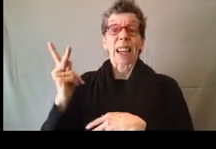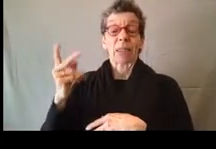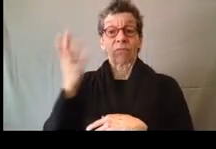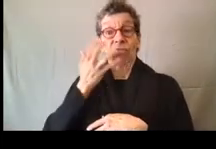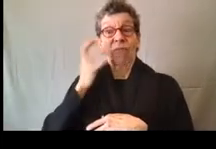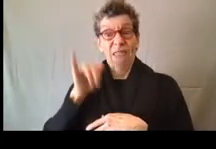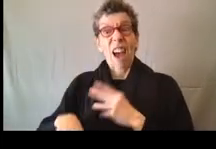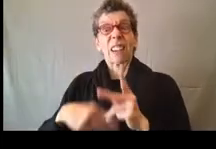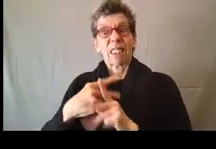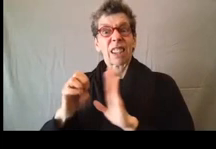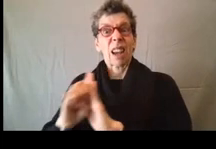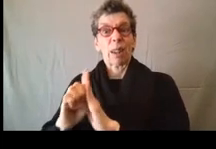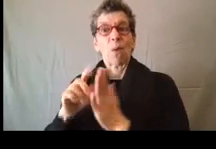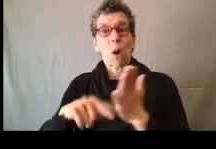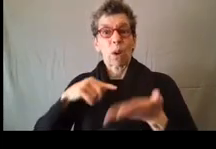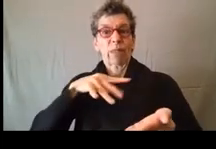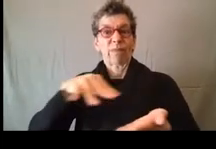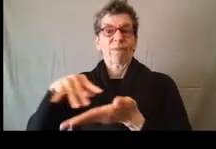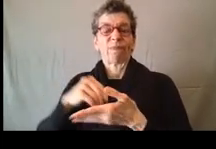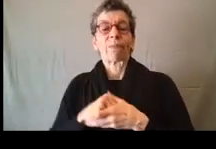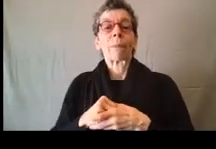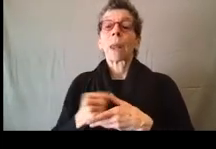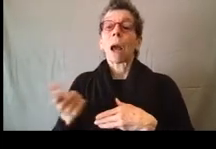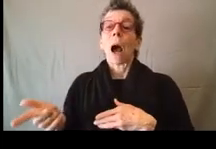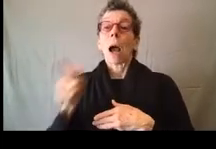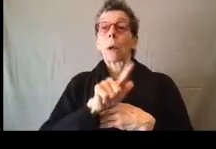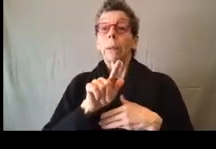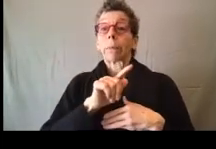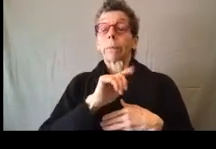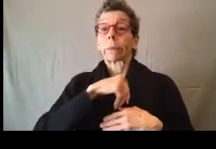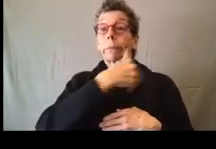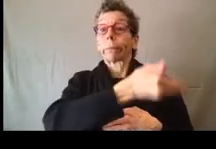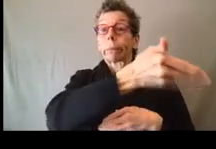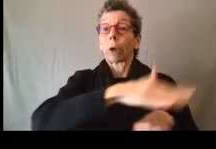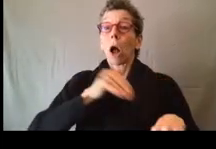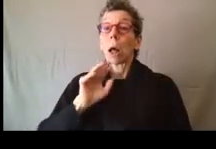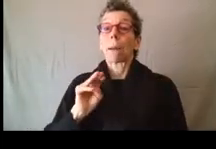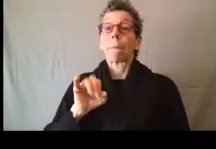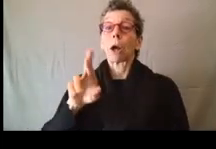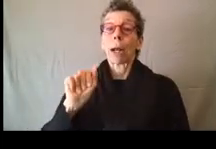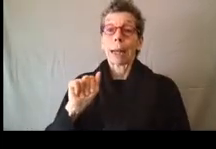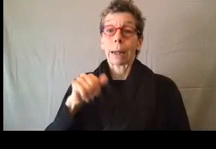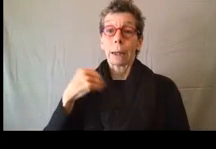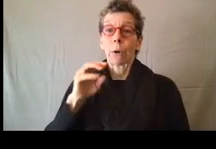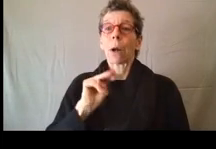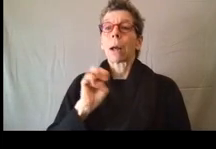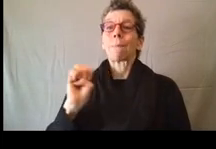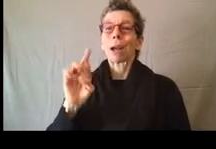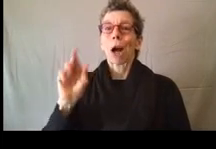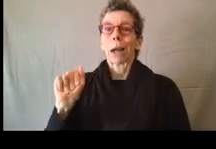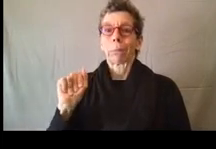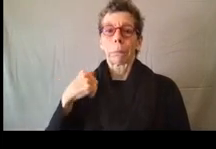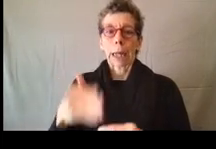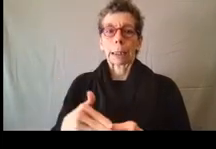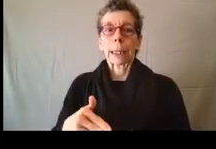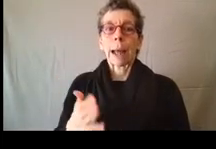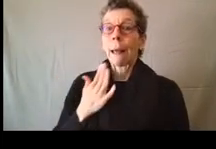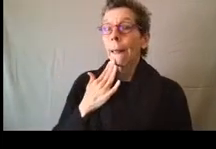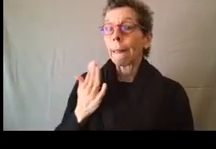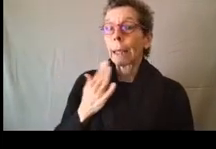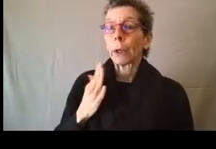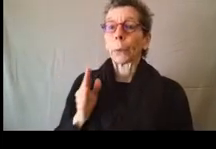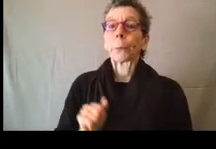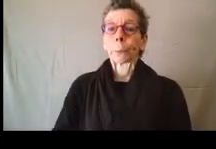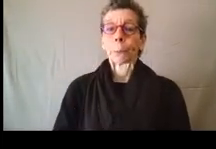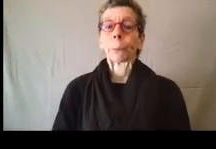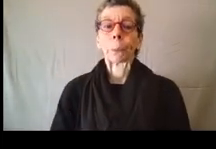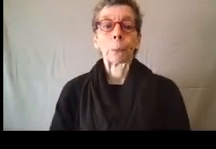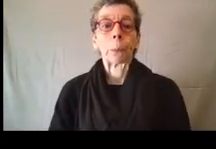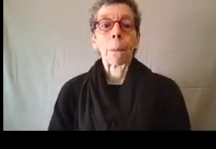Meera, I am going to turn it over to you. >> MEERA ADYA: Thank you Barry. So, I will